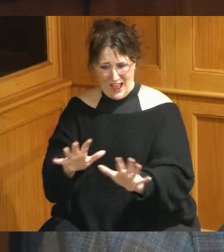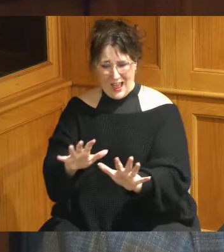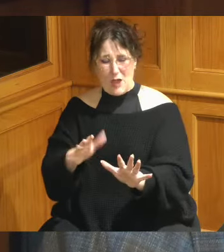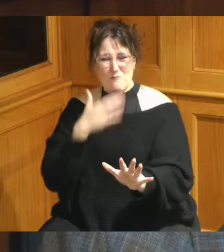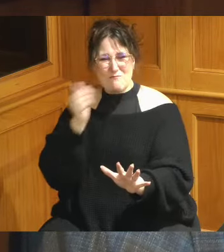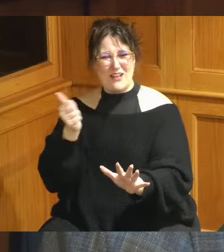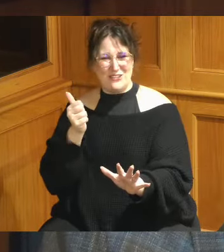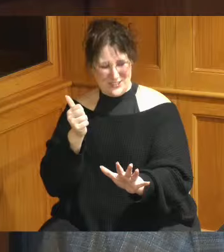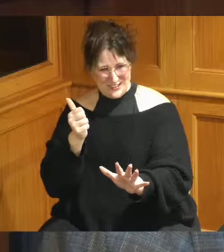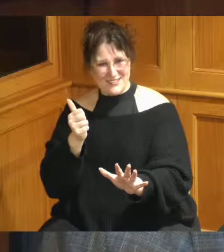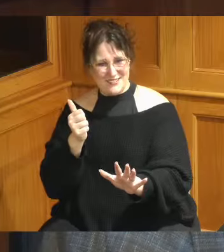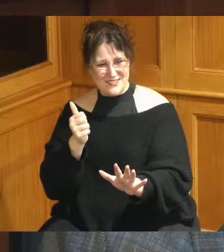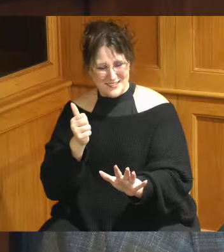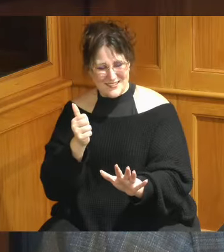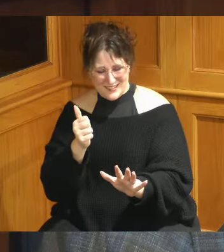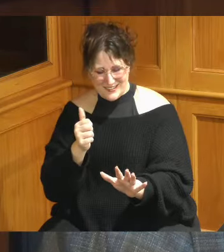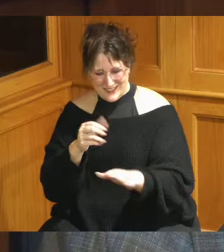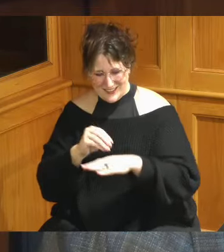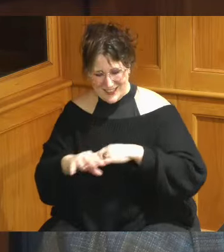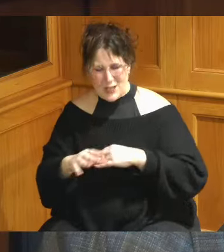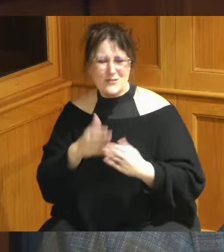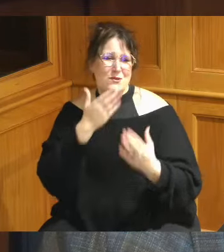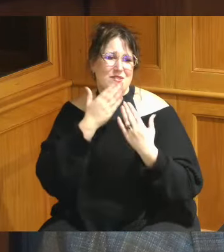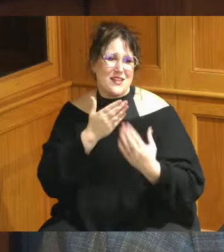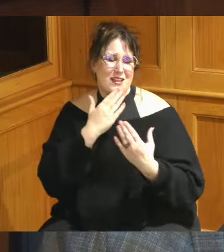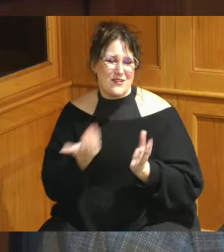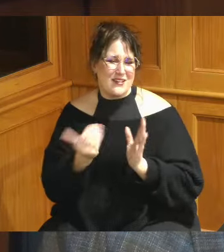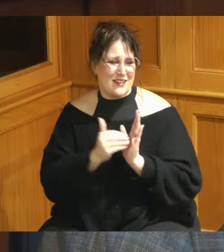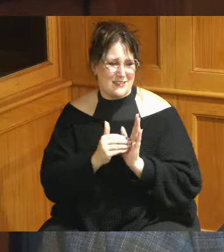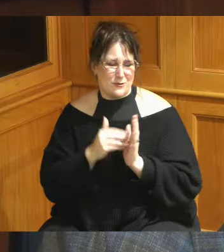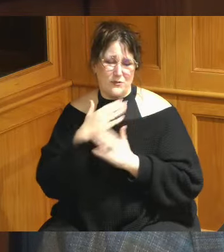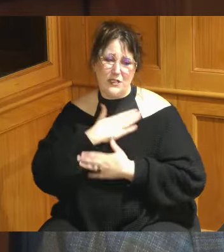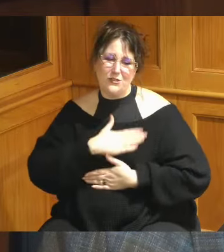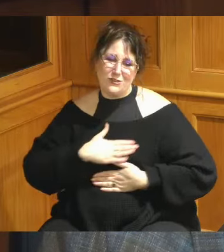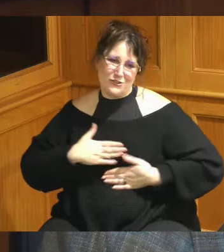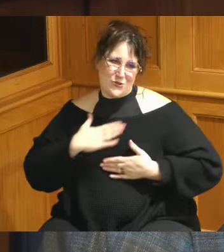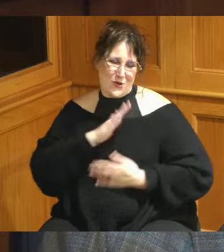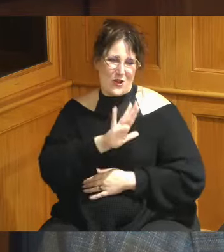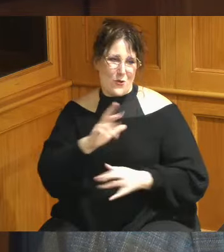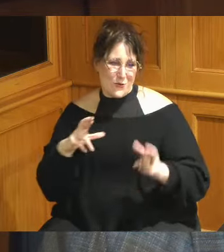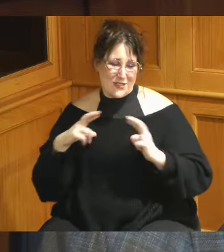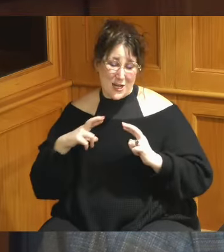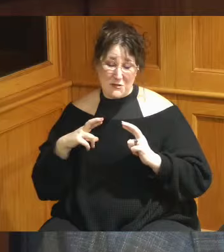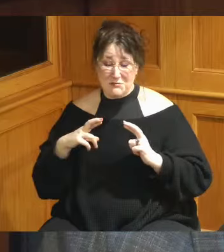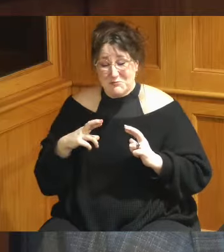So just want to say thank you again. enjoy your retirement, but if you happen to change your mind